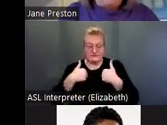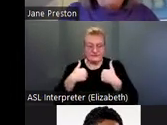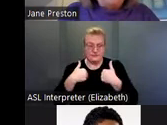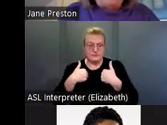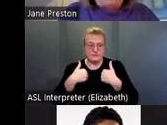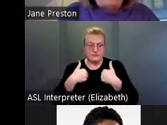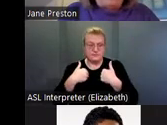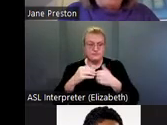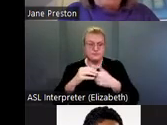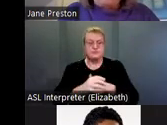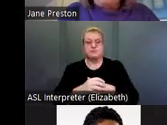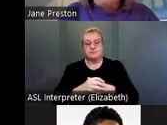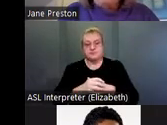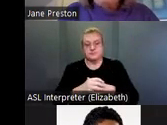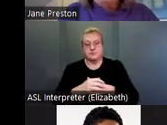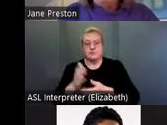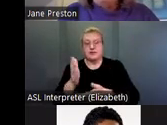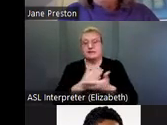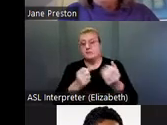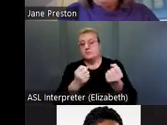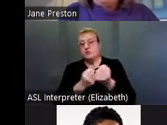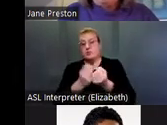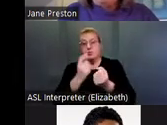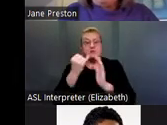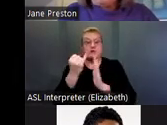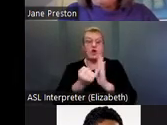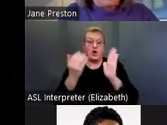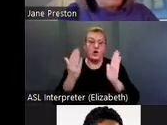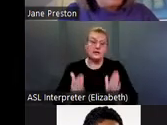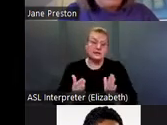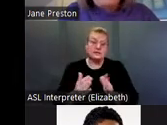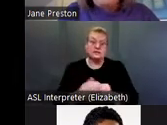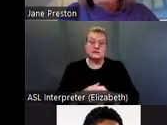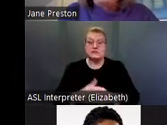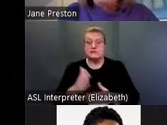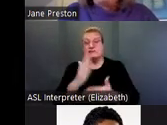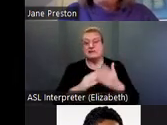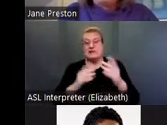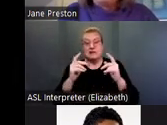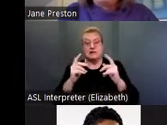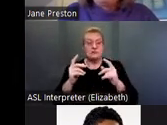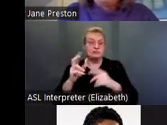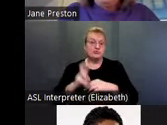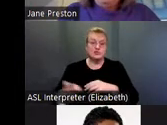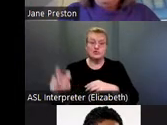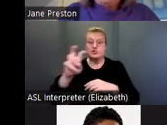So some of them are support for artists, some are to tour internationally,